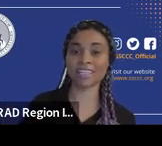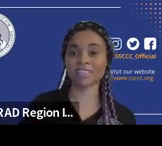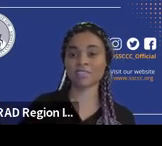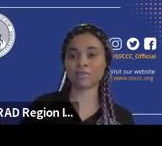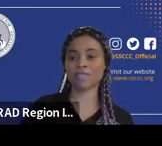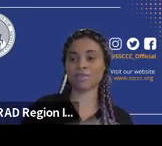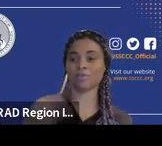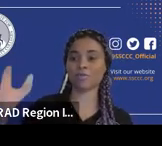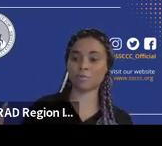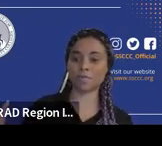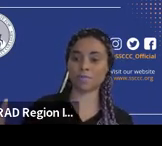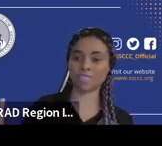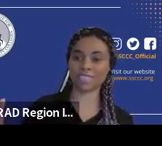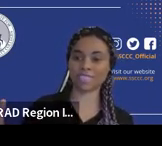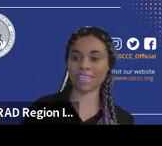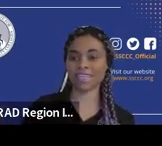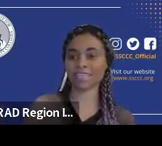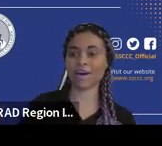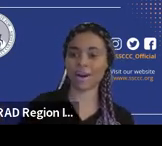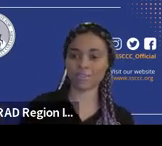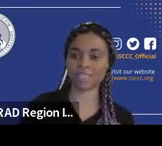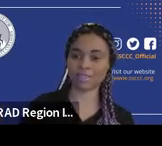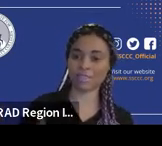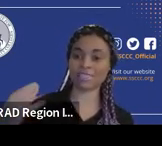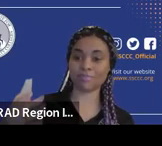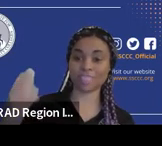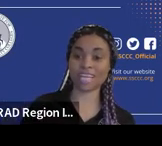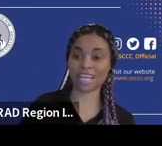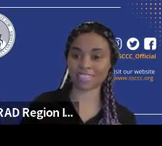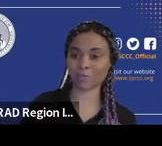So when a group of people needed, then all of a sudden things can be changed.